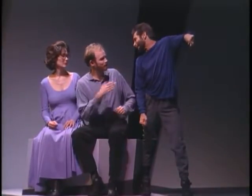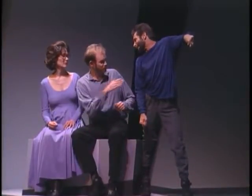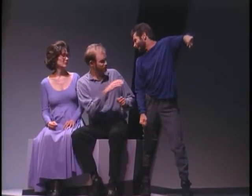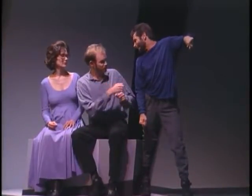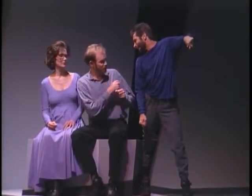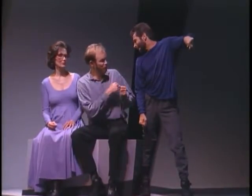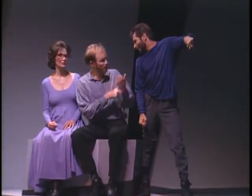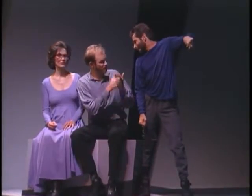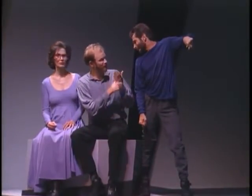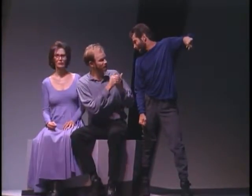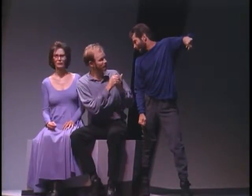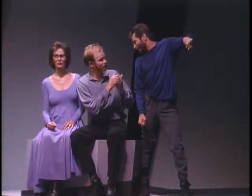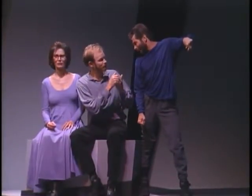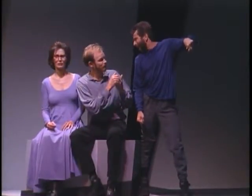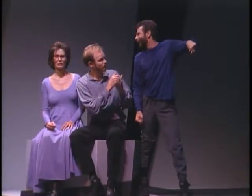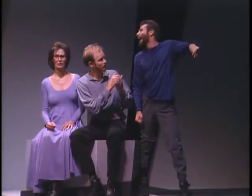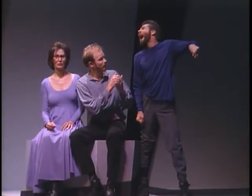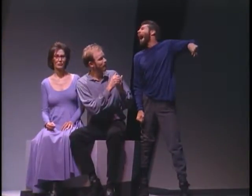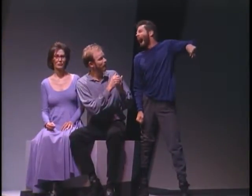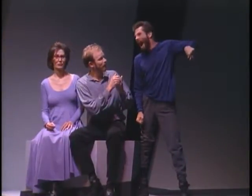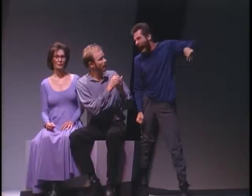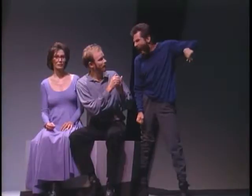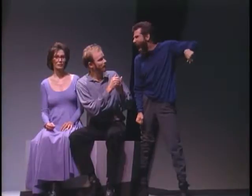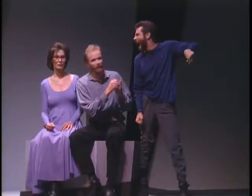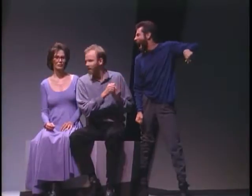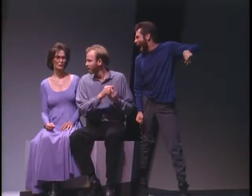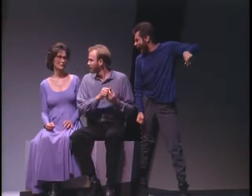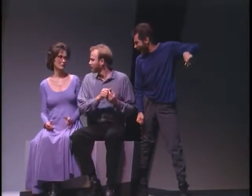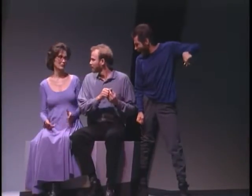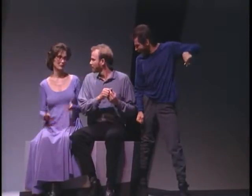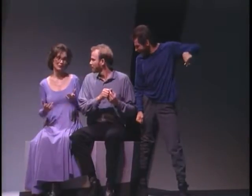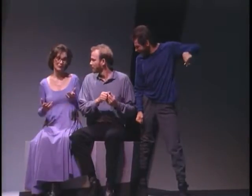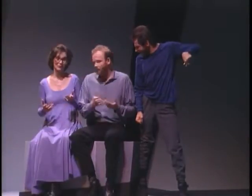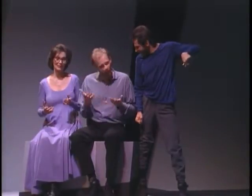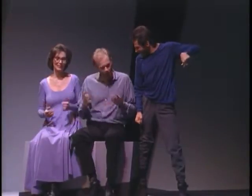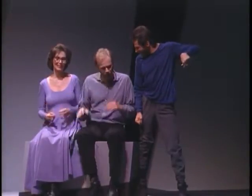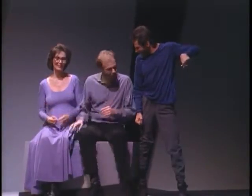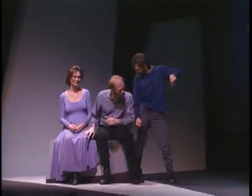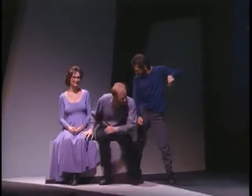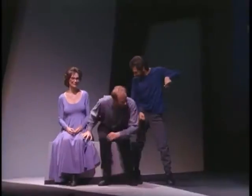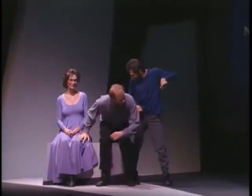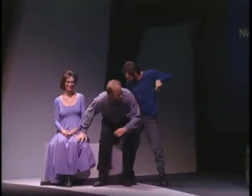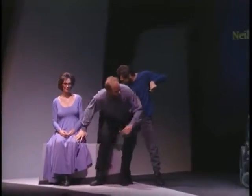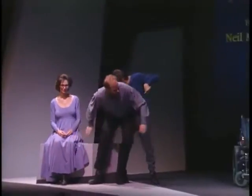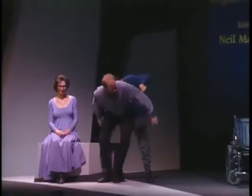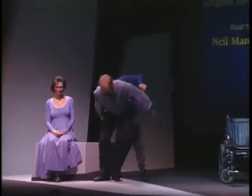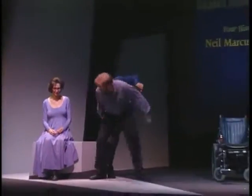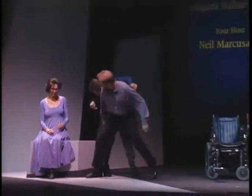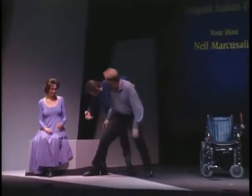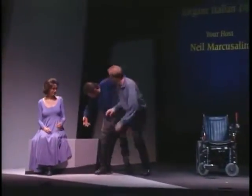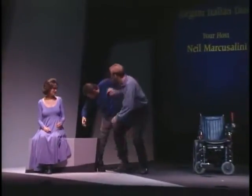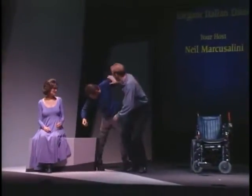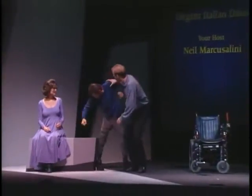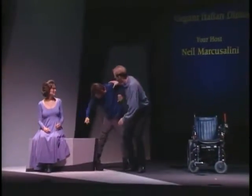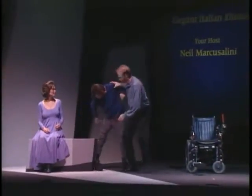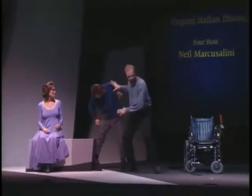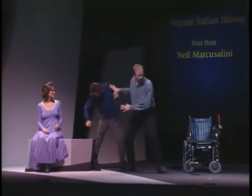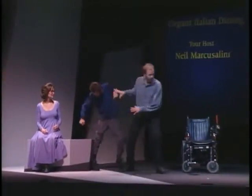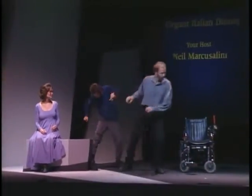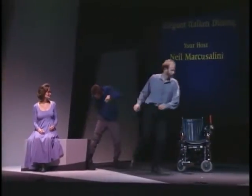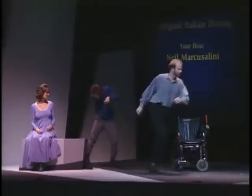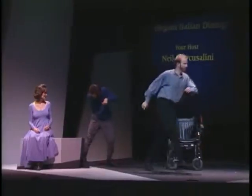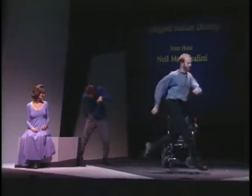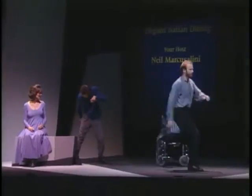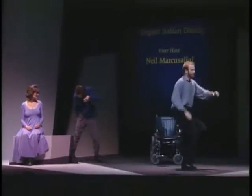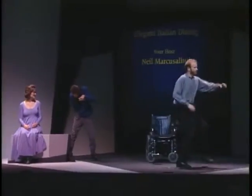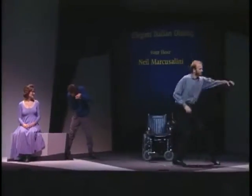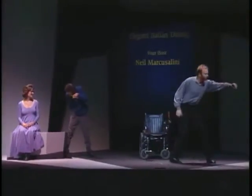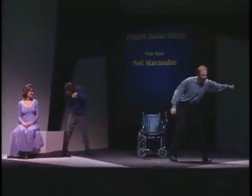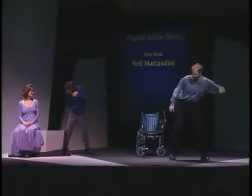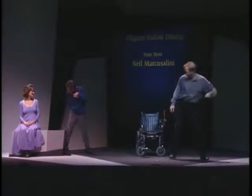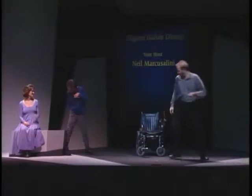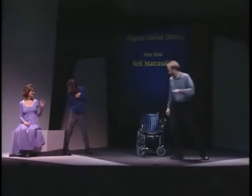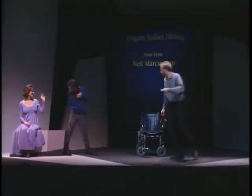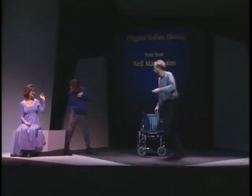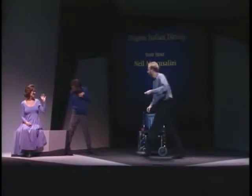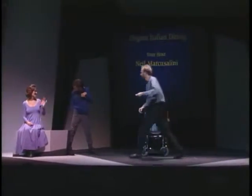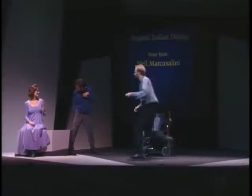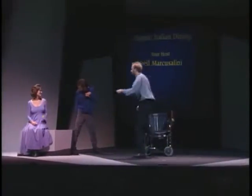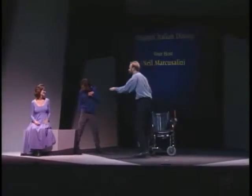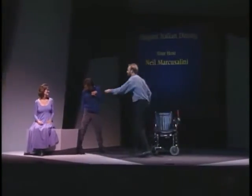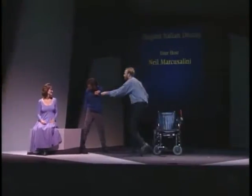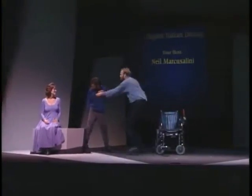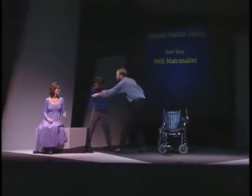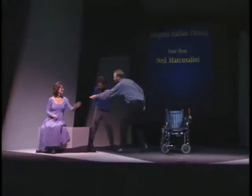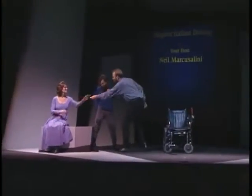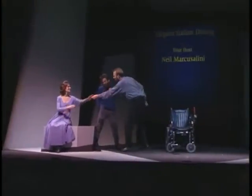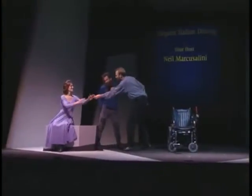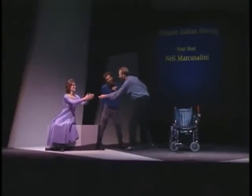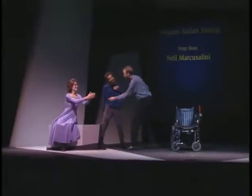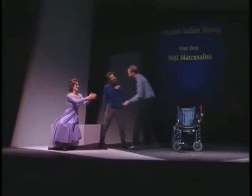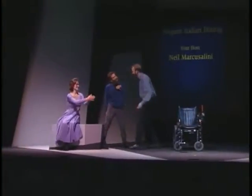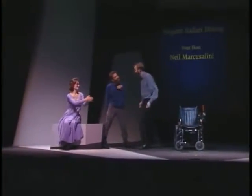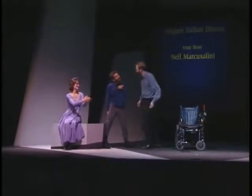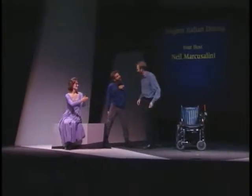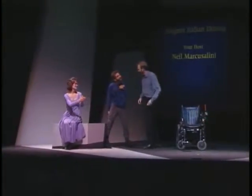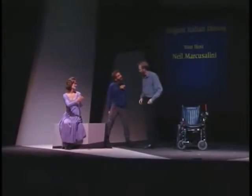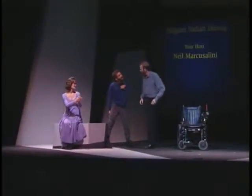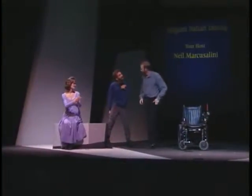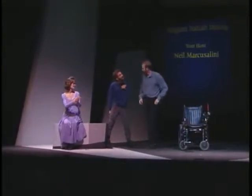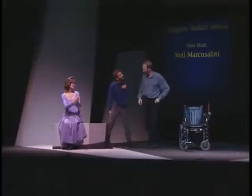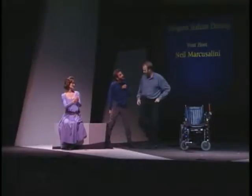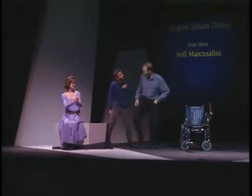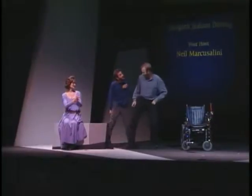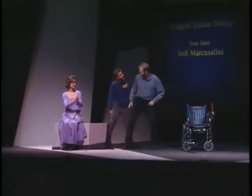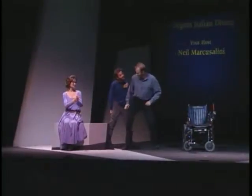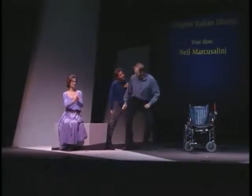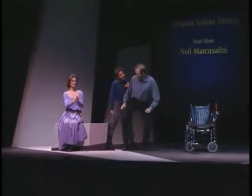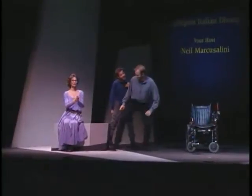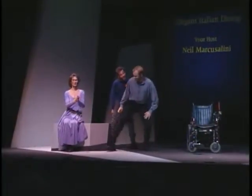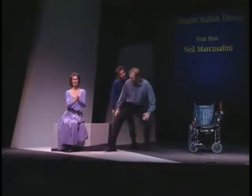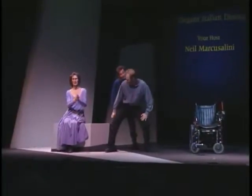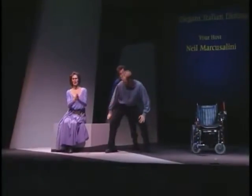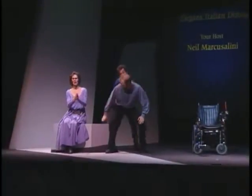me to go get the menu all right thank you